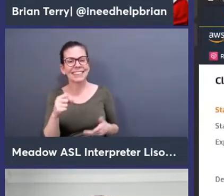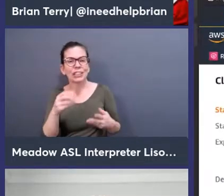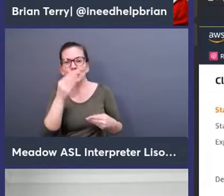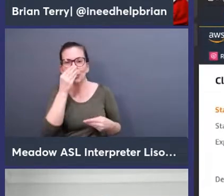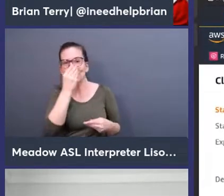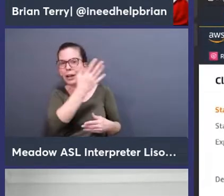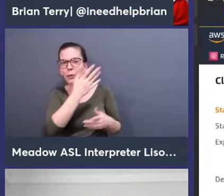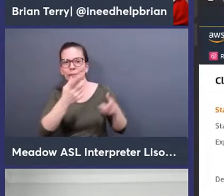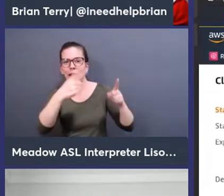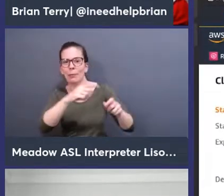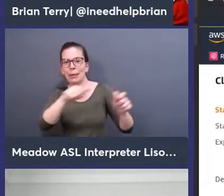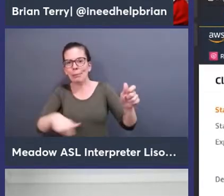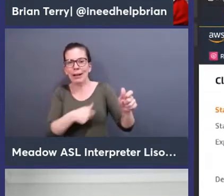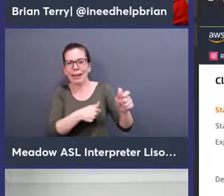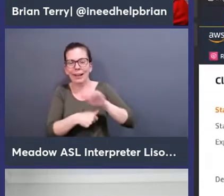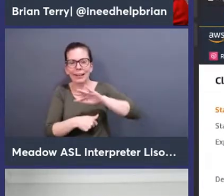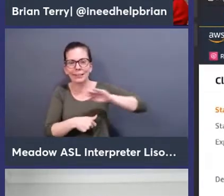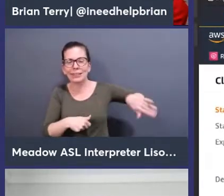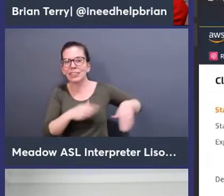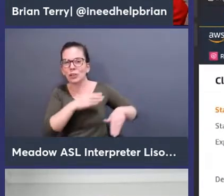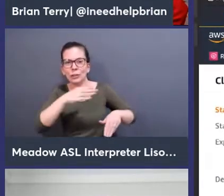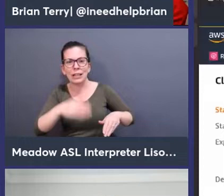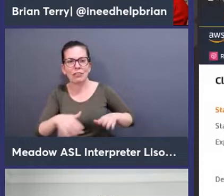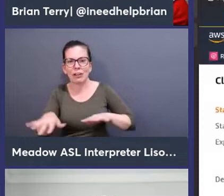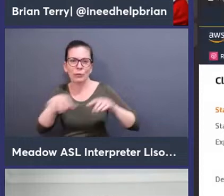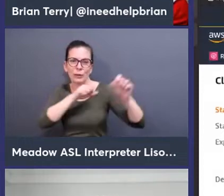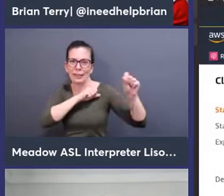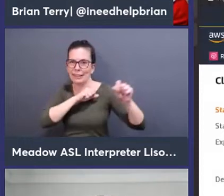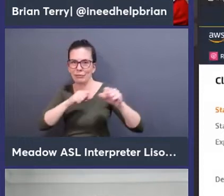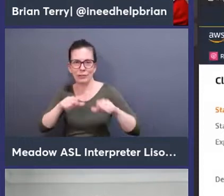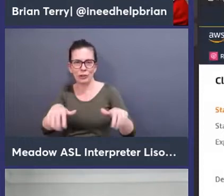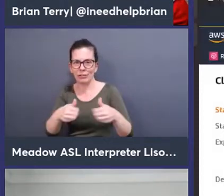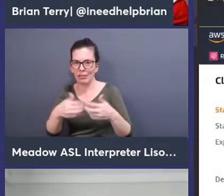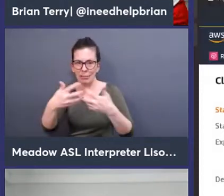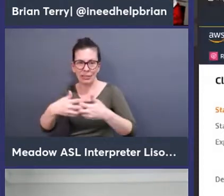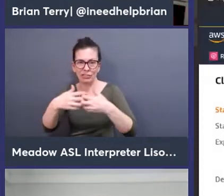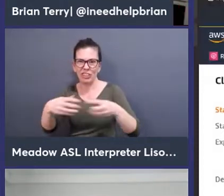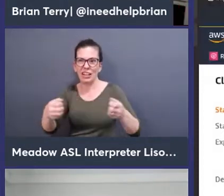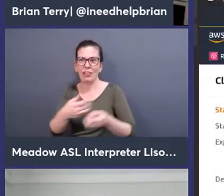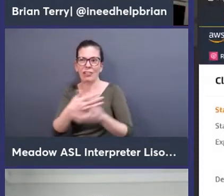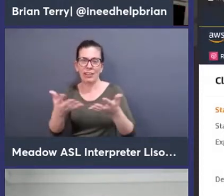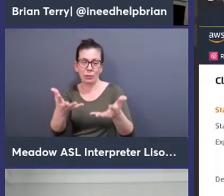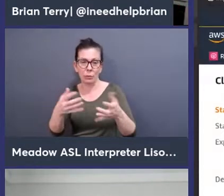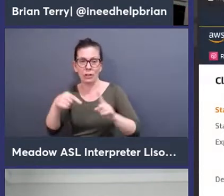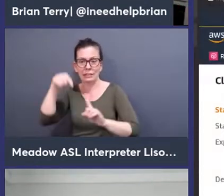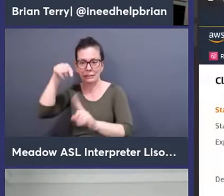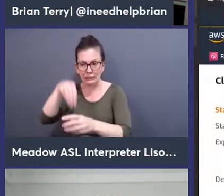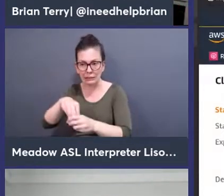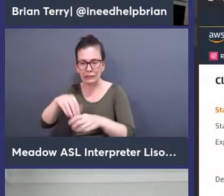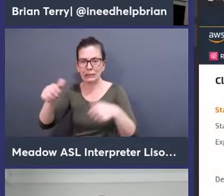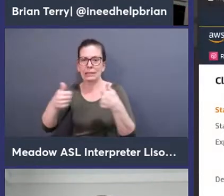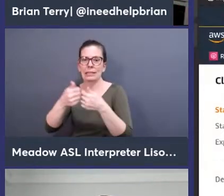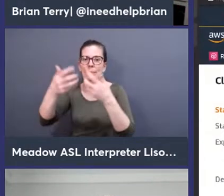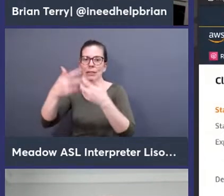in the background at all, you never have to leave the game engine. You can just do everything you want in the game engine and integrate it with the plugin.